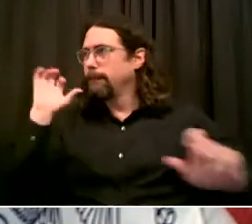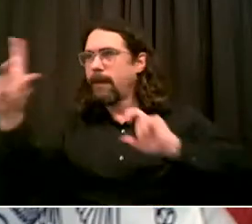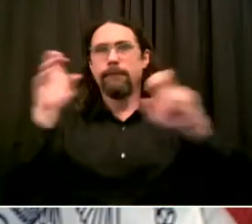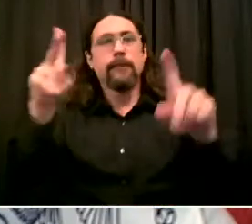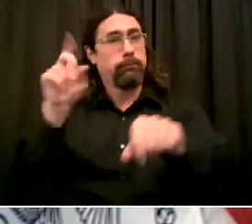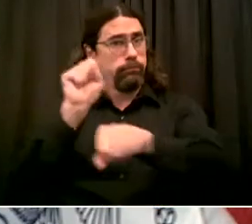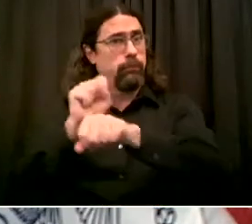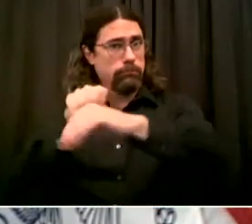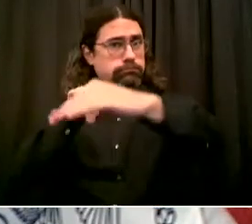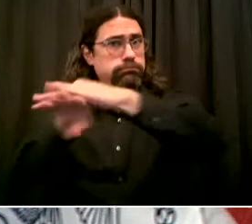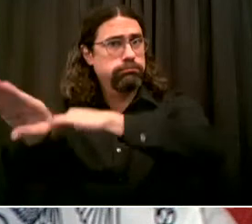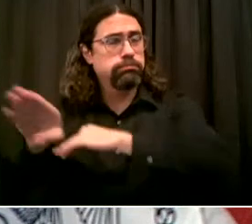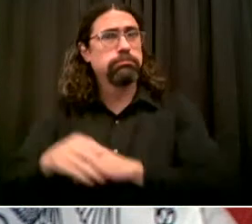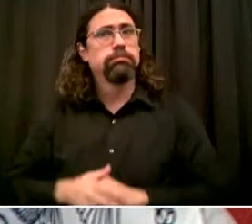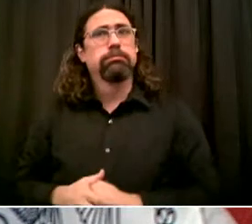IMPORTANT NOT